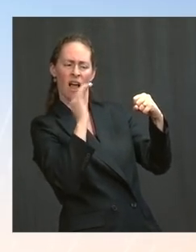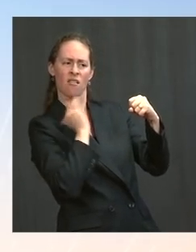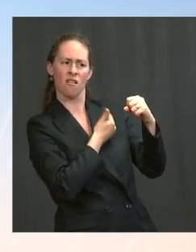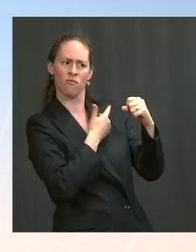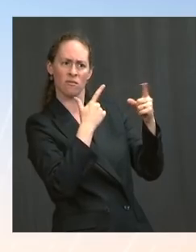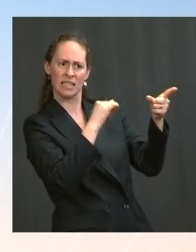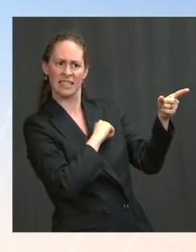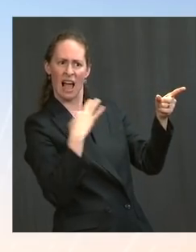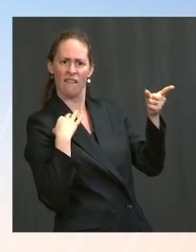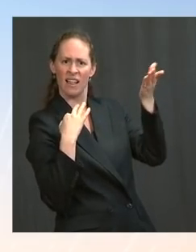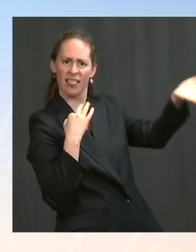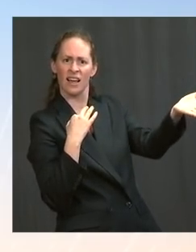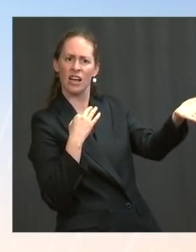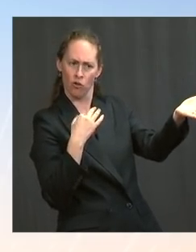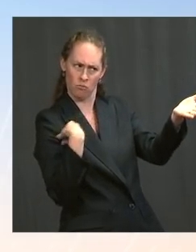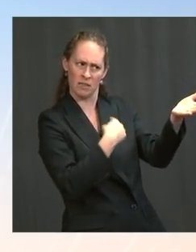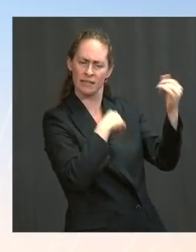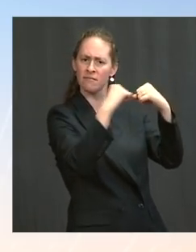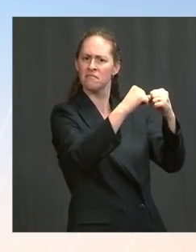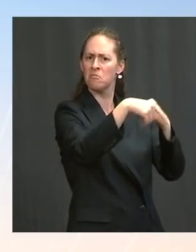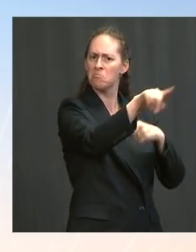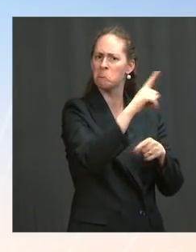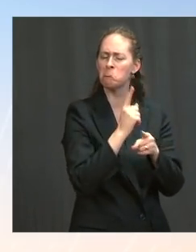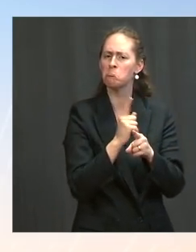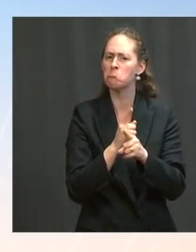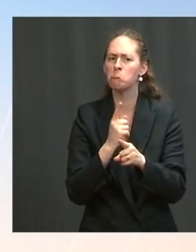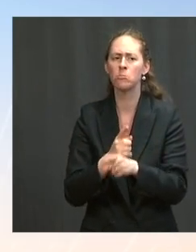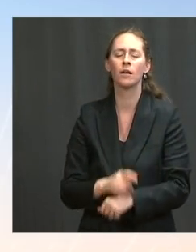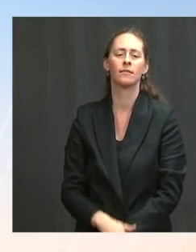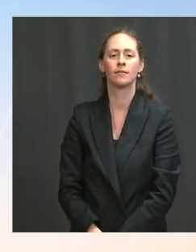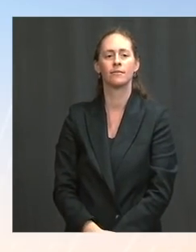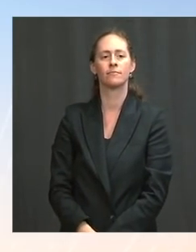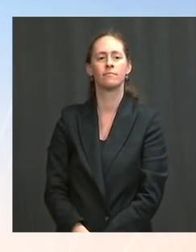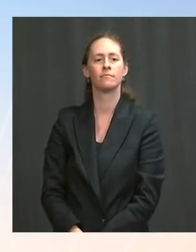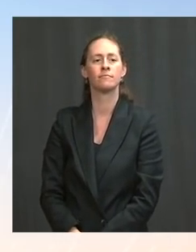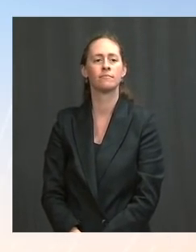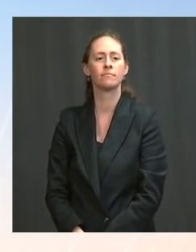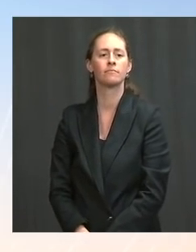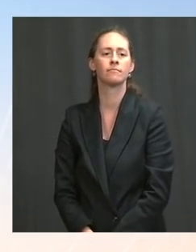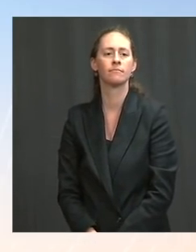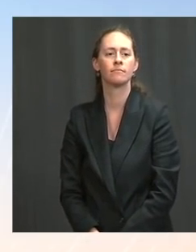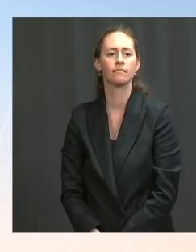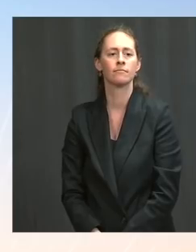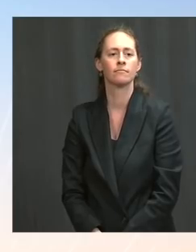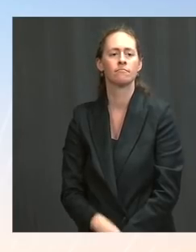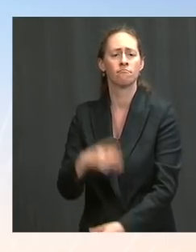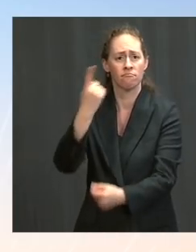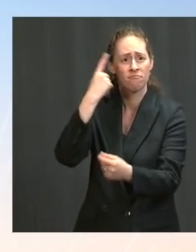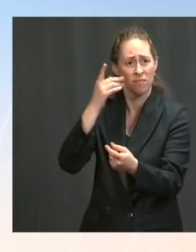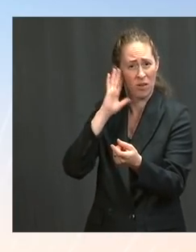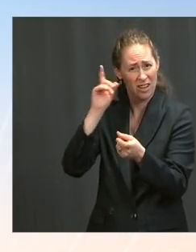The Press: Can I follow up on that real quick, Jen? Did -- was there any consultation with Congress beforehand or our allies,